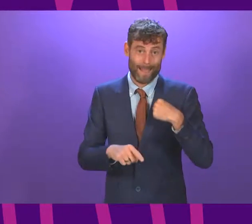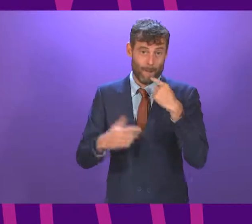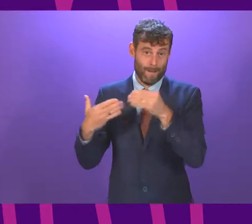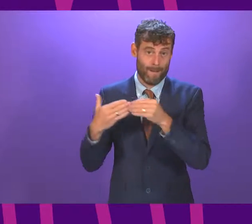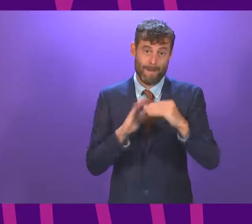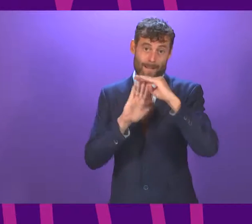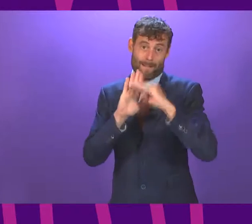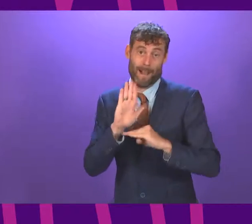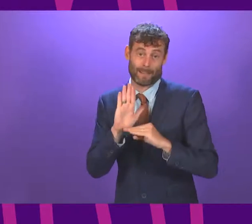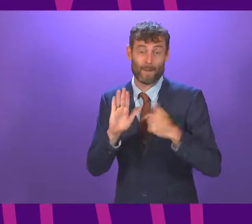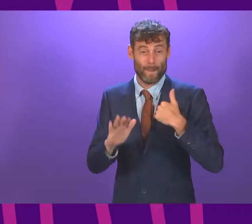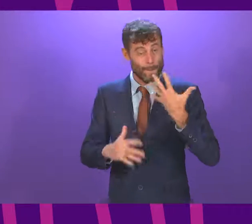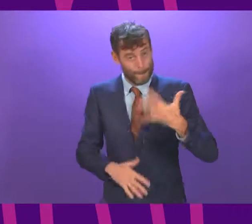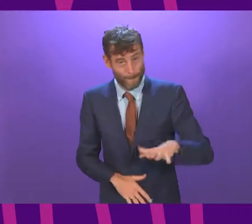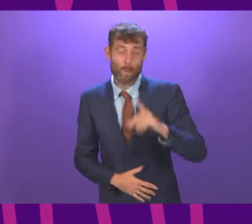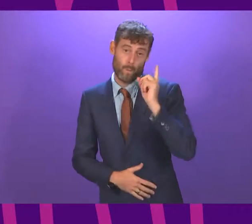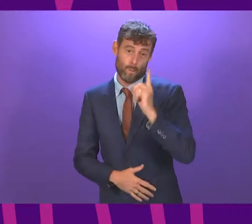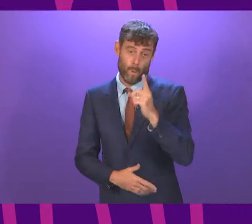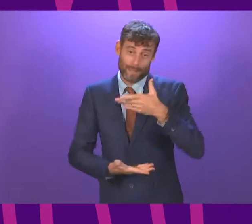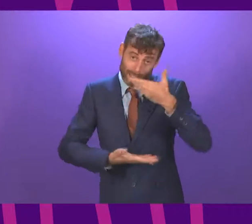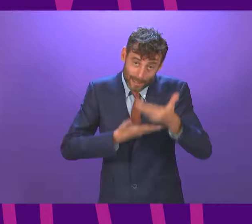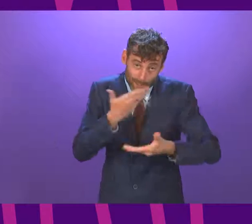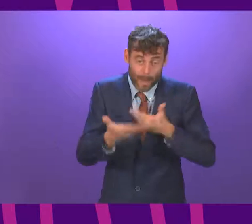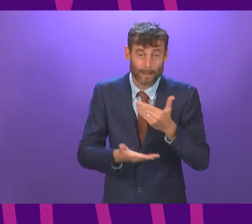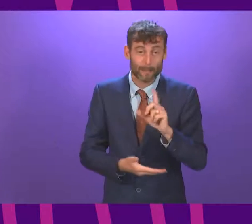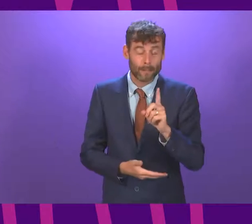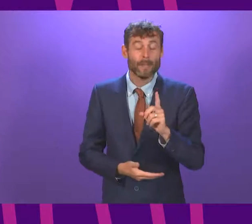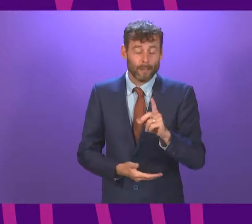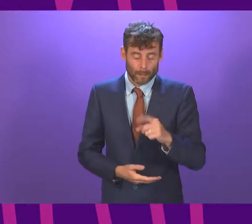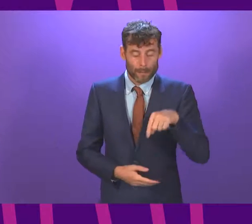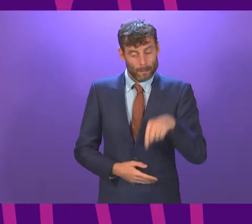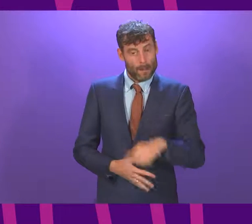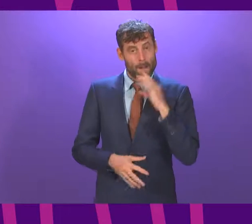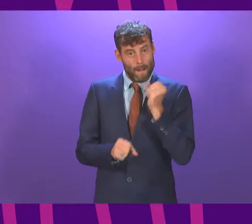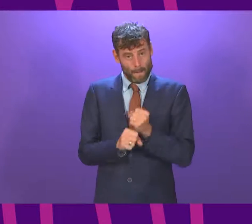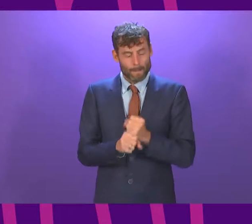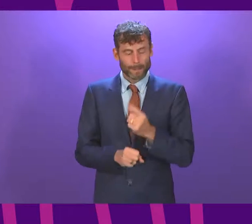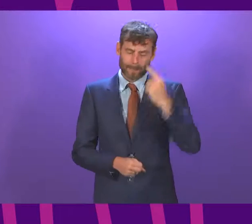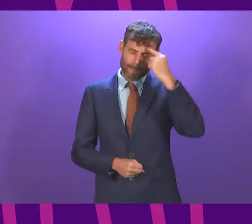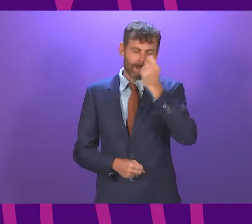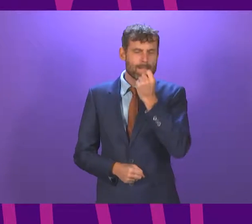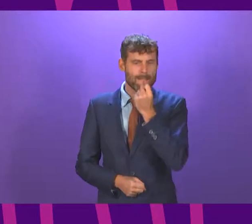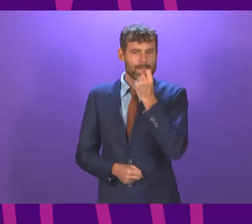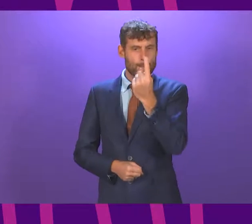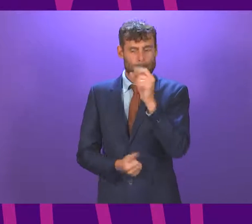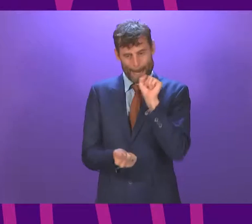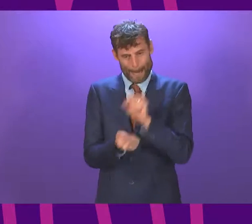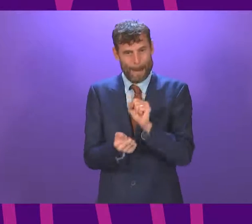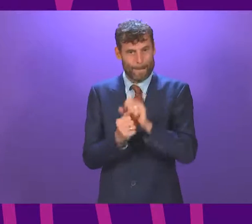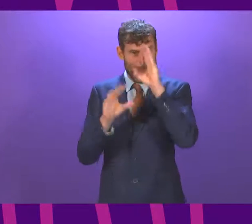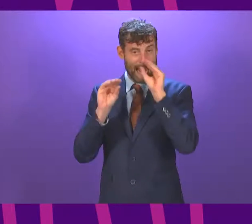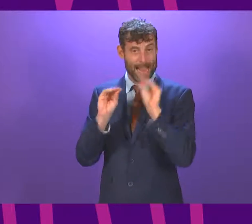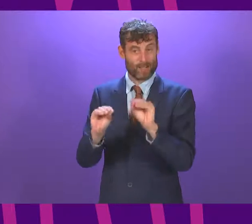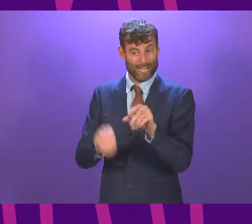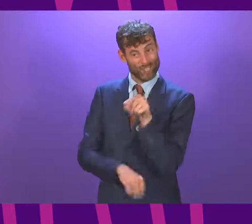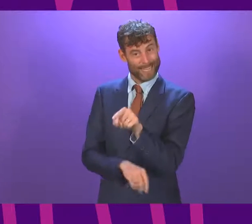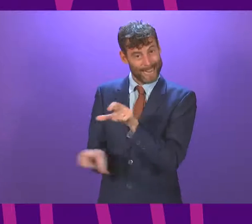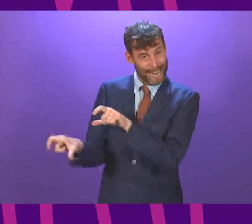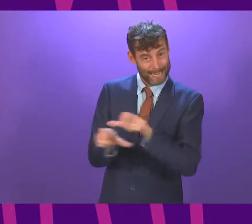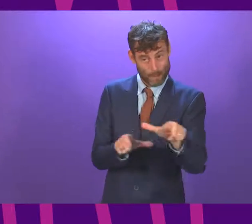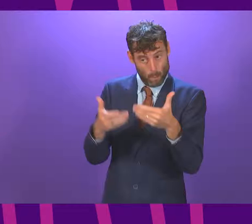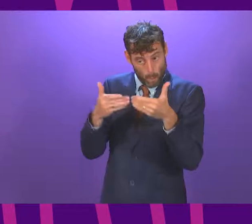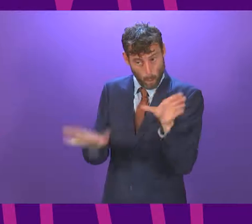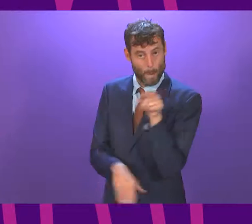of the pandemic, attempted to prioritise in-school face-to-face education. We have taken the decision